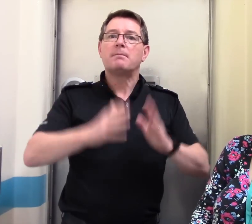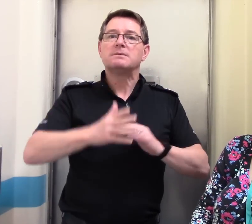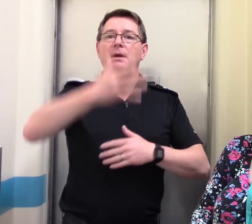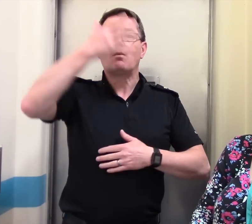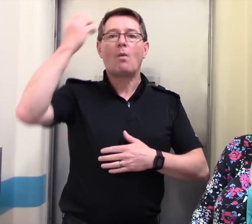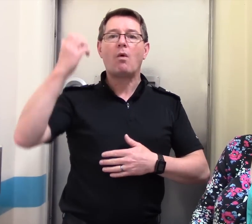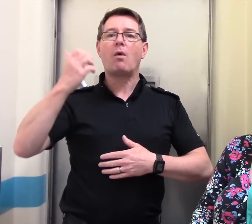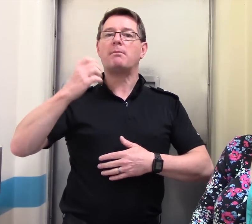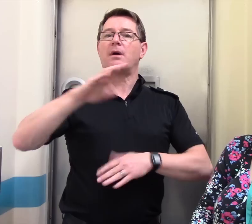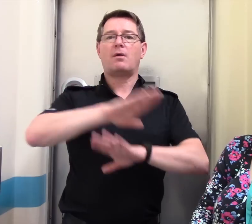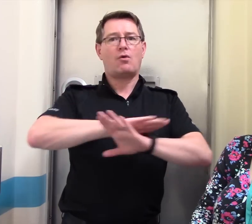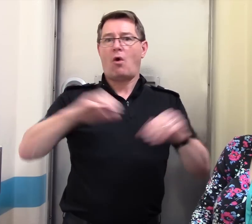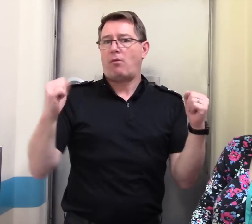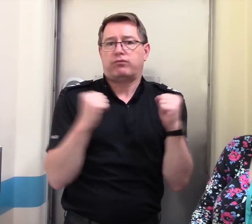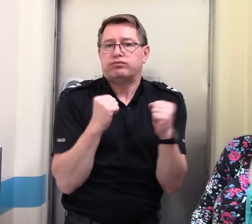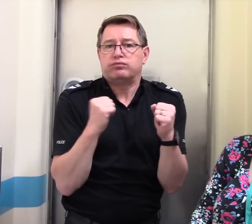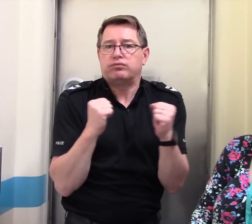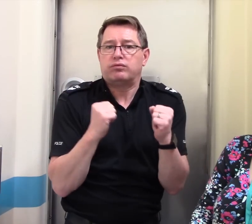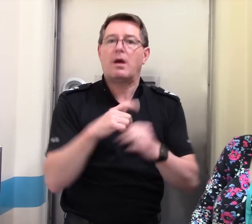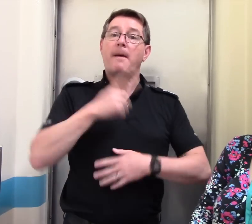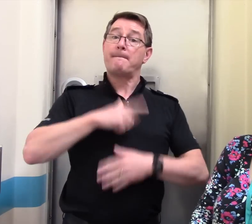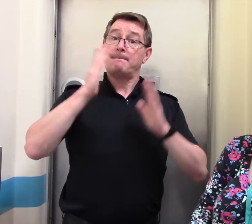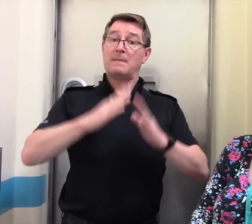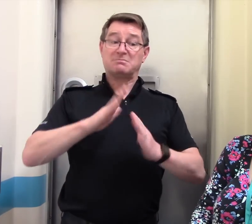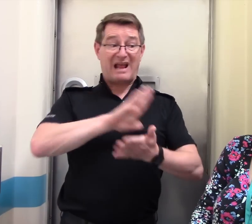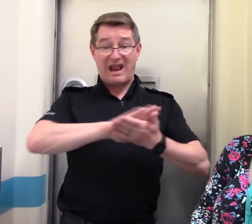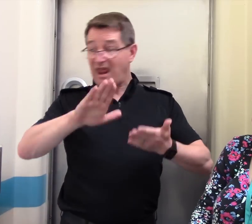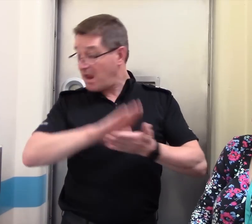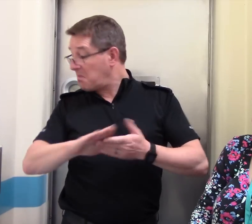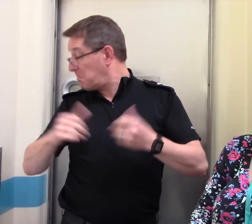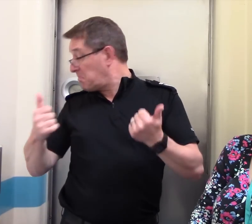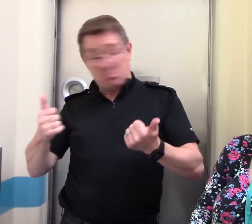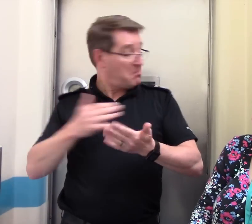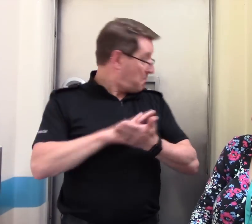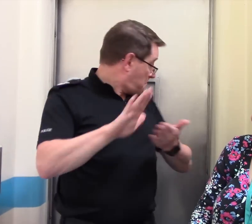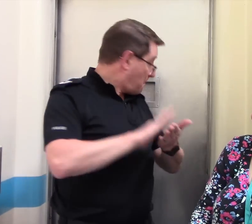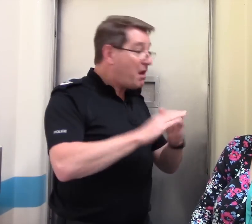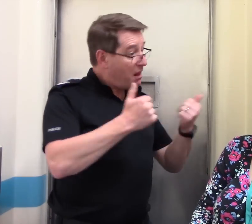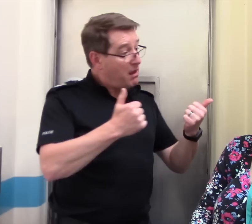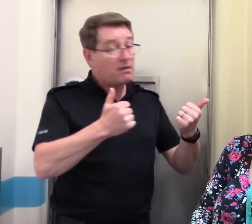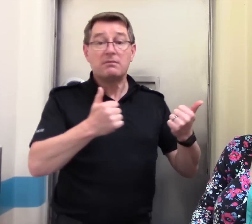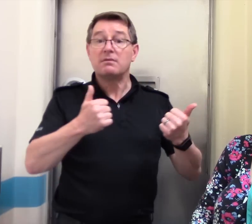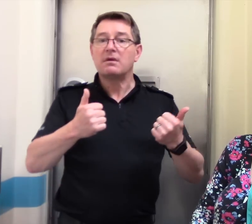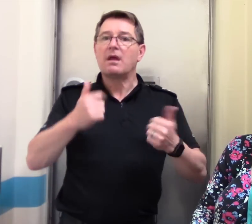but it must be warm, not cold. It must be clean - this is clean